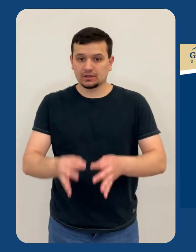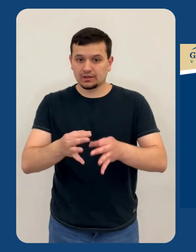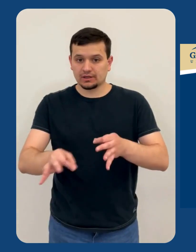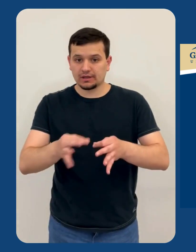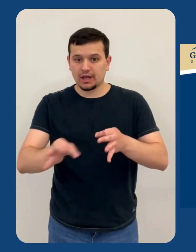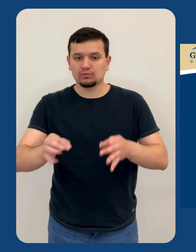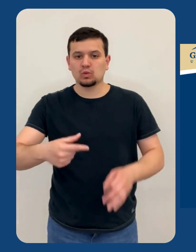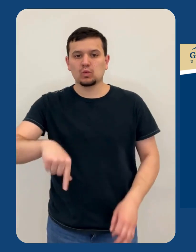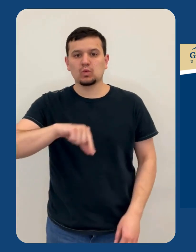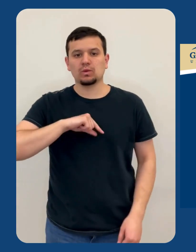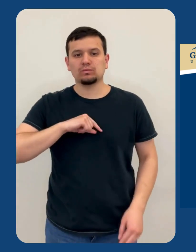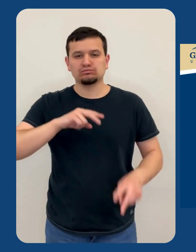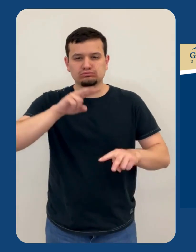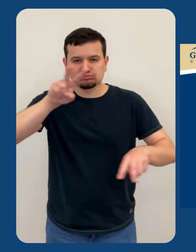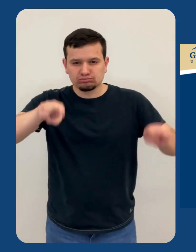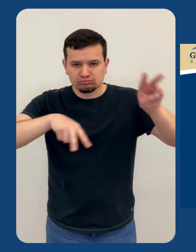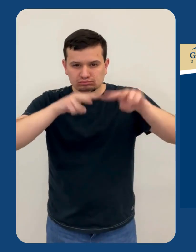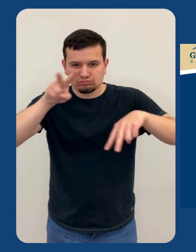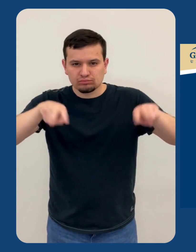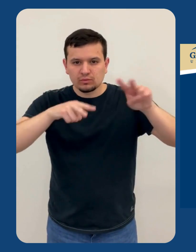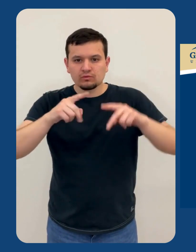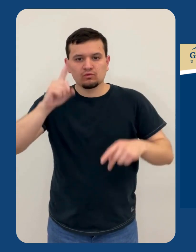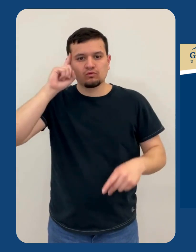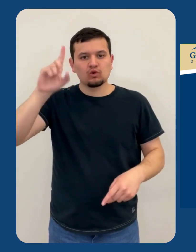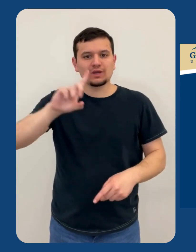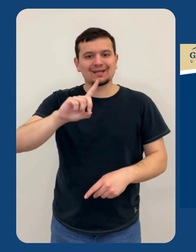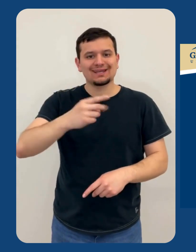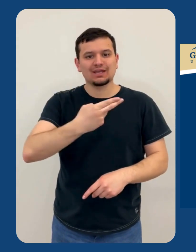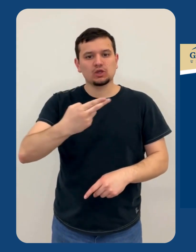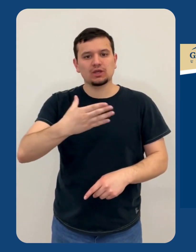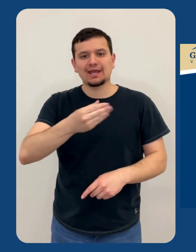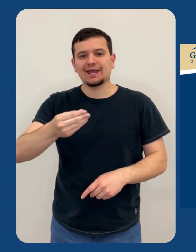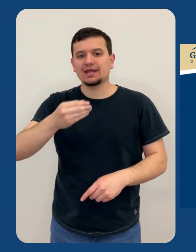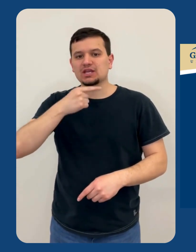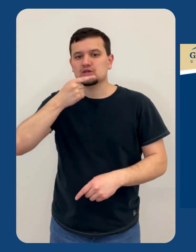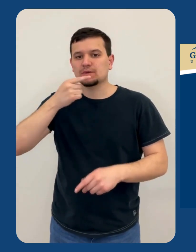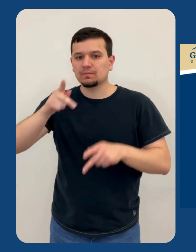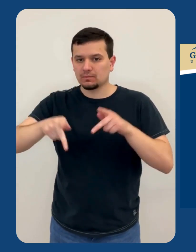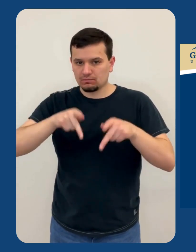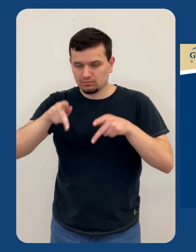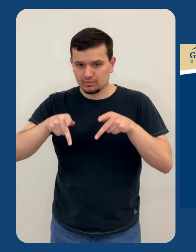Caption quality ratings for DHH and hearing people.